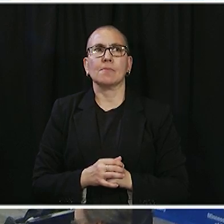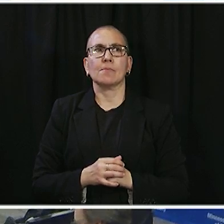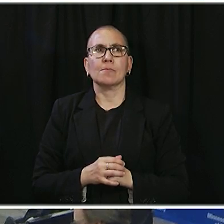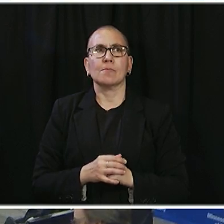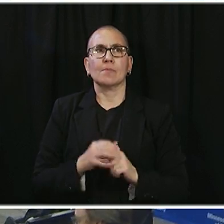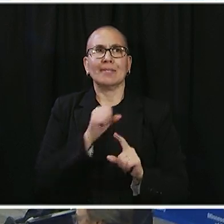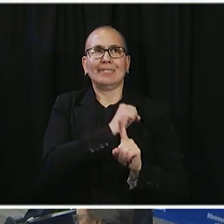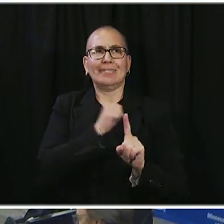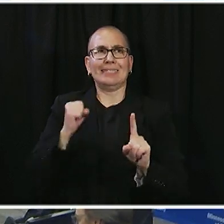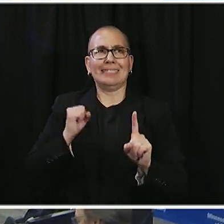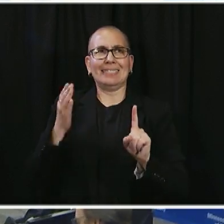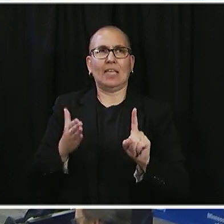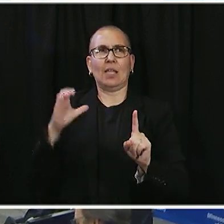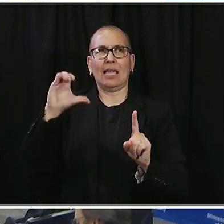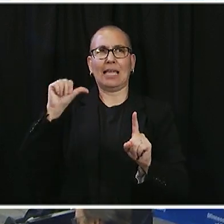[ Reporter off mic ]